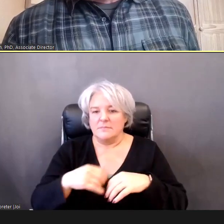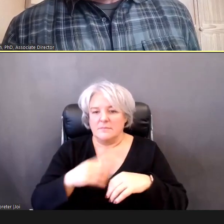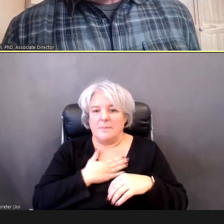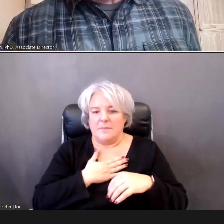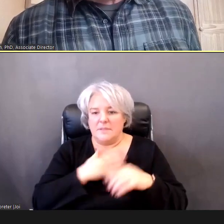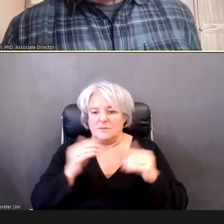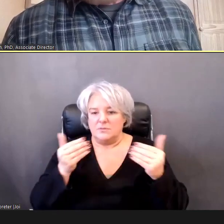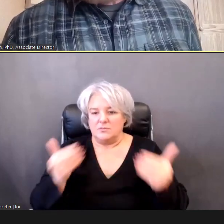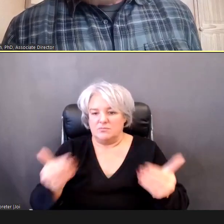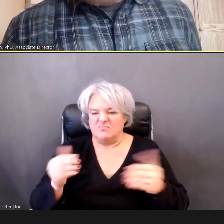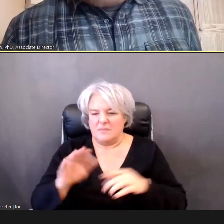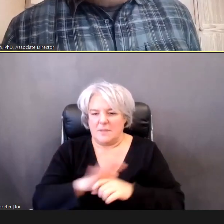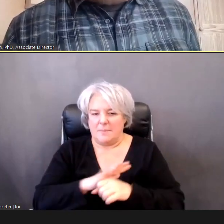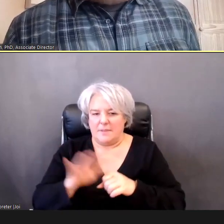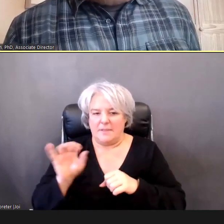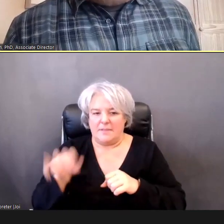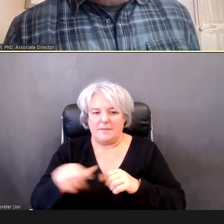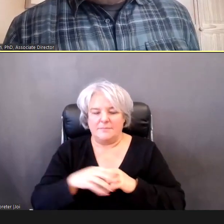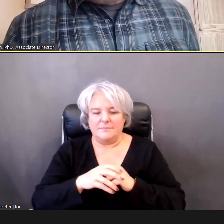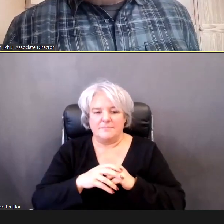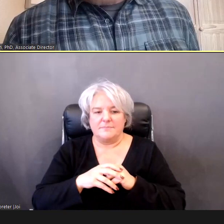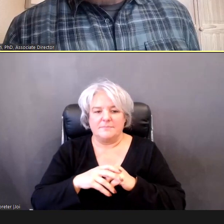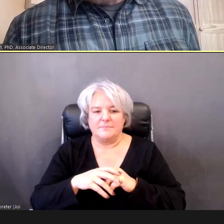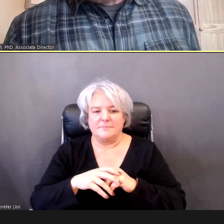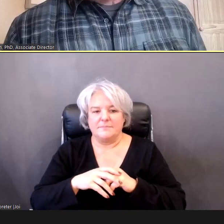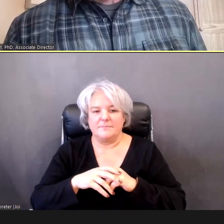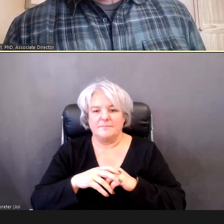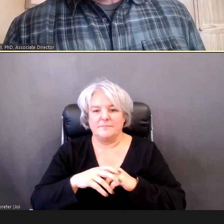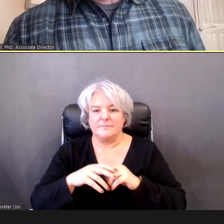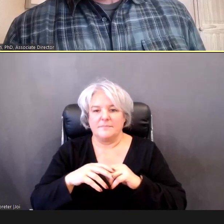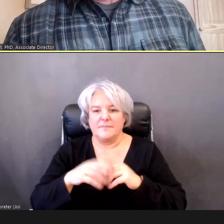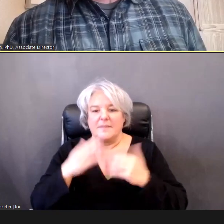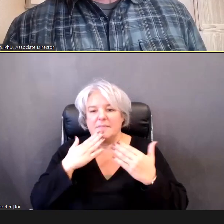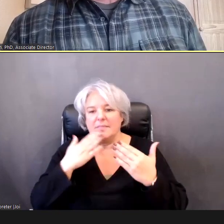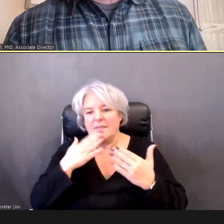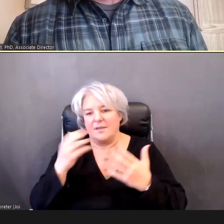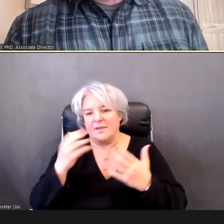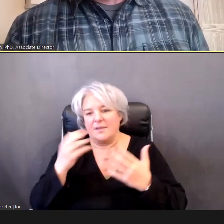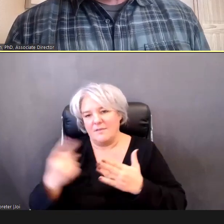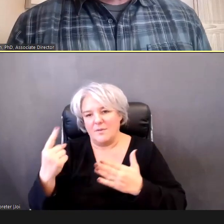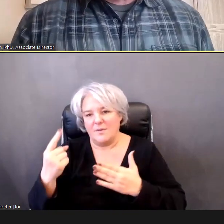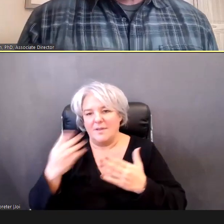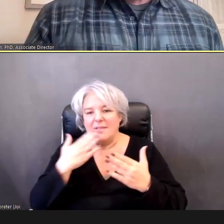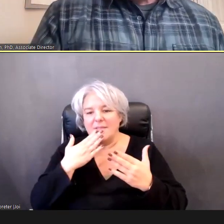and complete that and um thank you